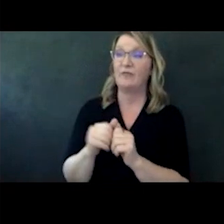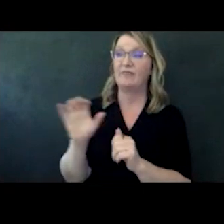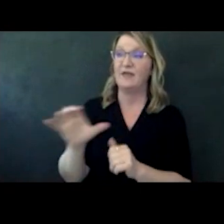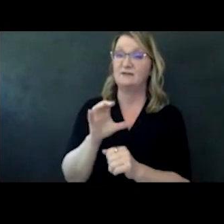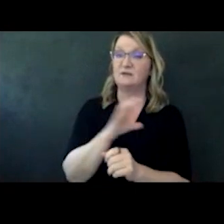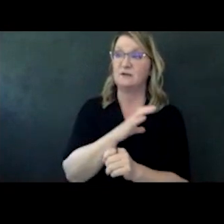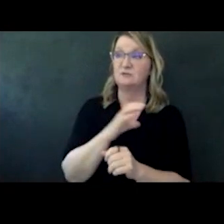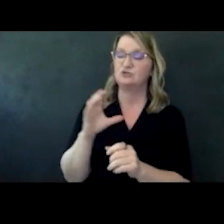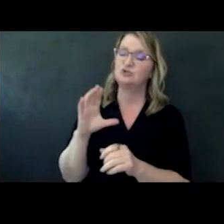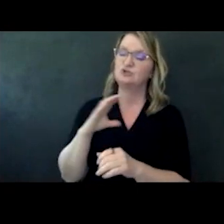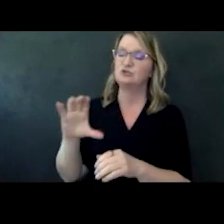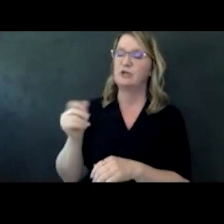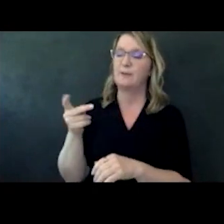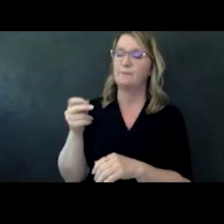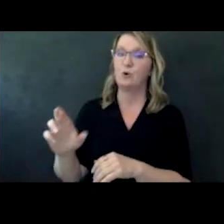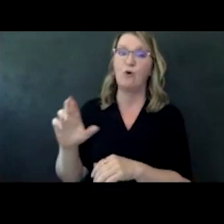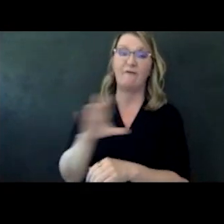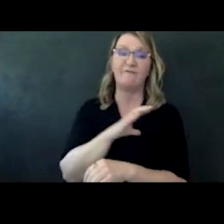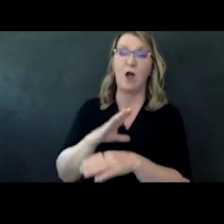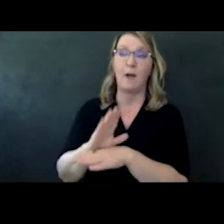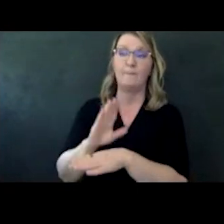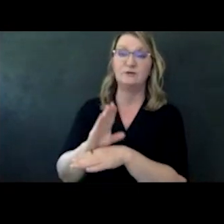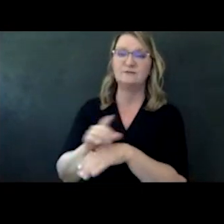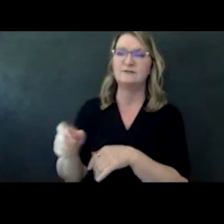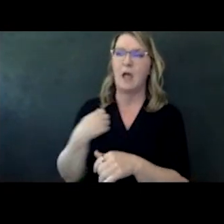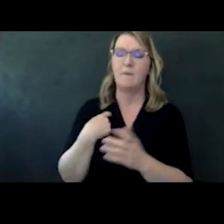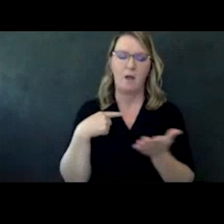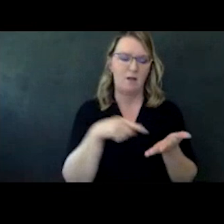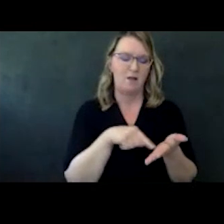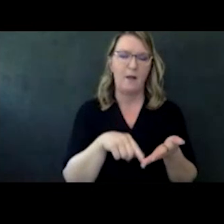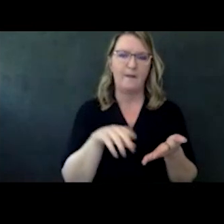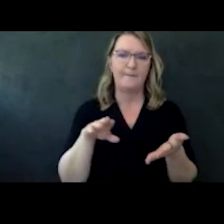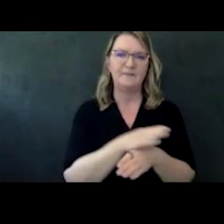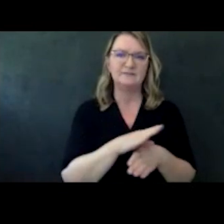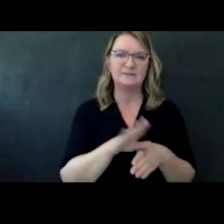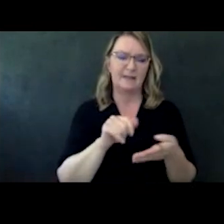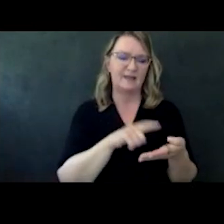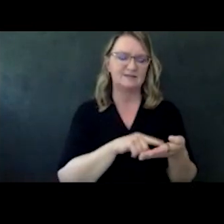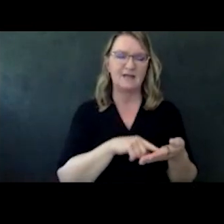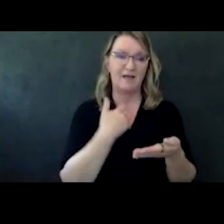I might prioritize case studies in a business case right now so that I have materials to pass out.